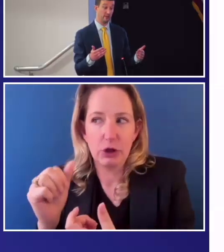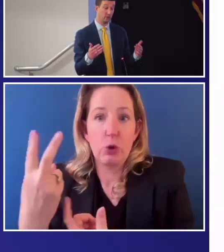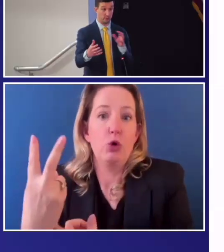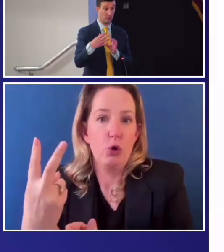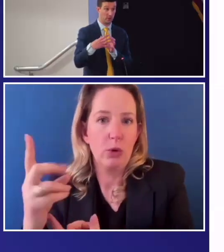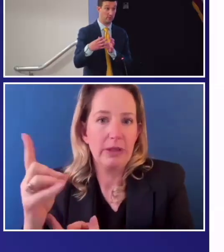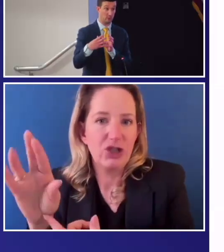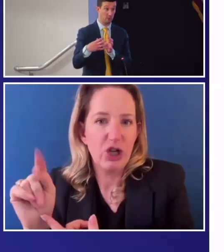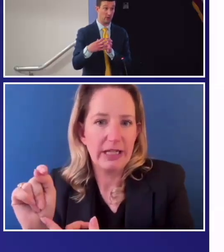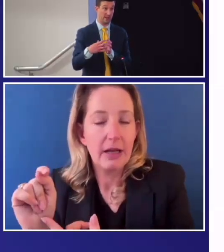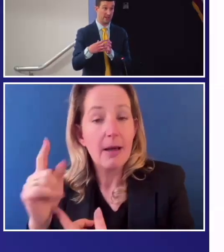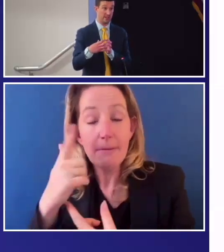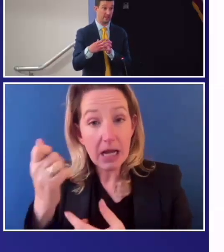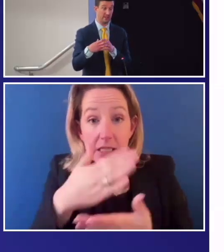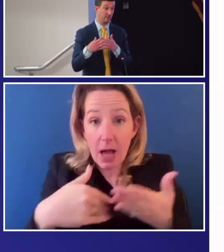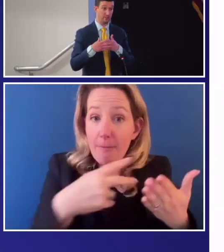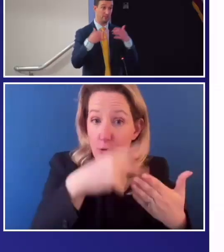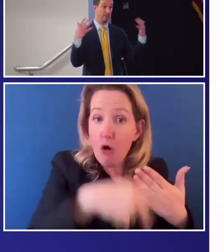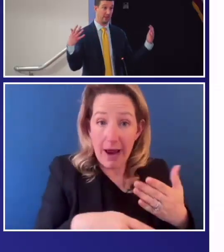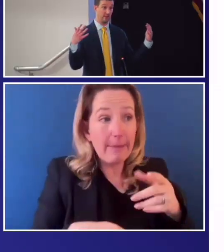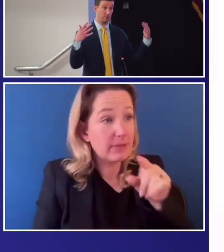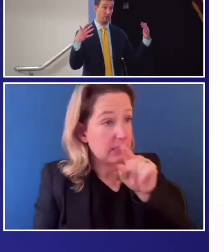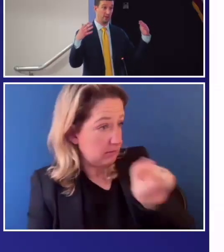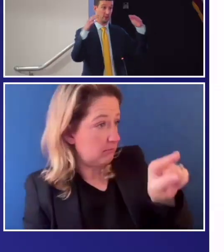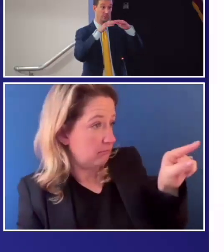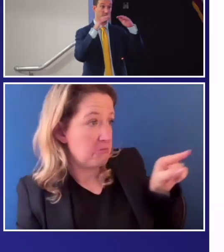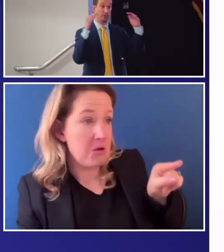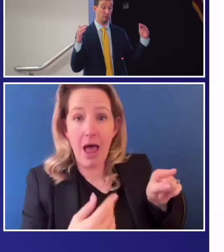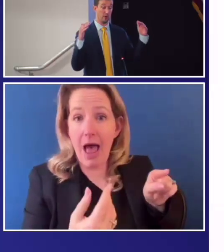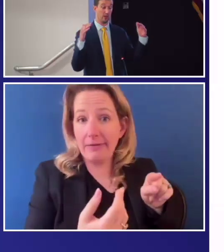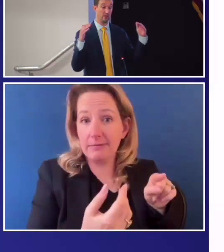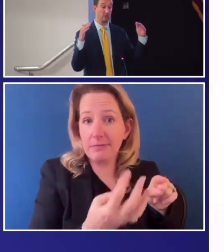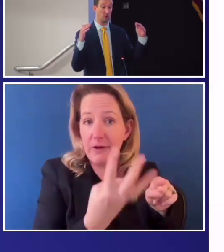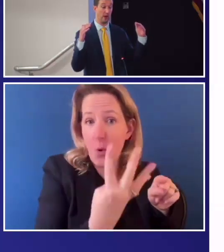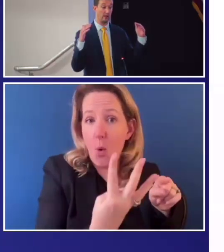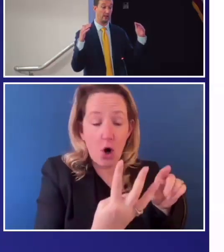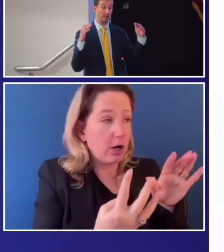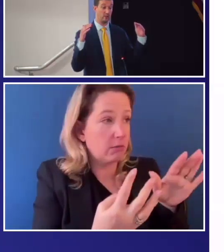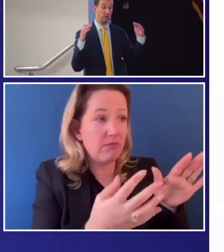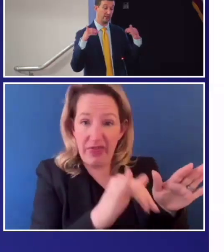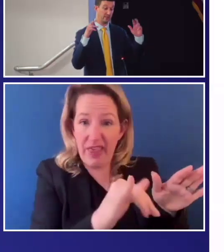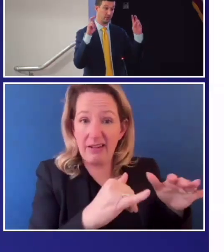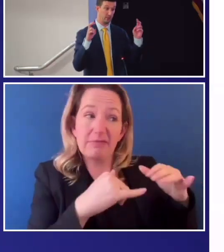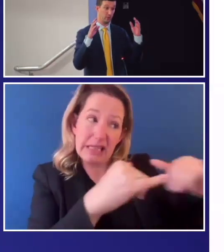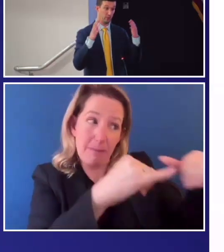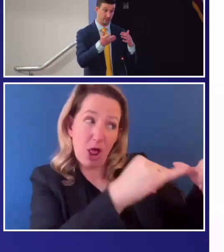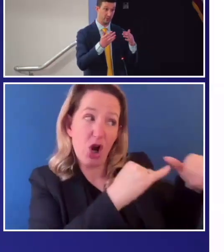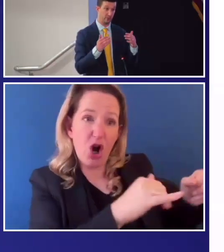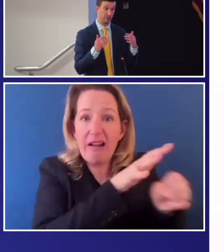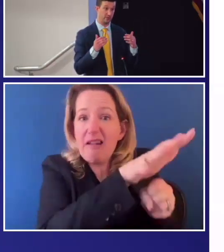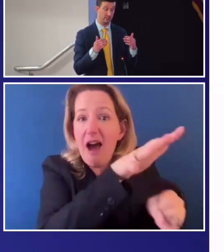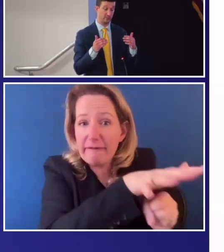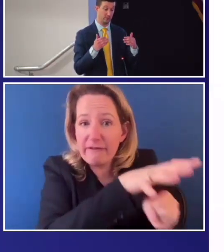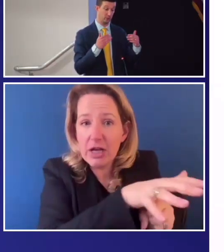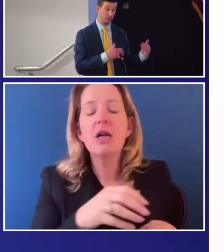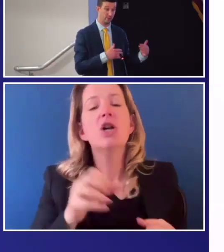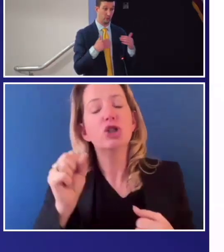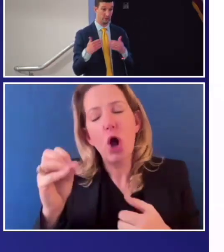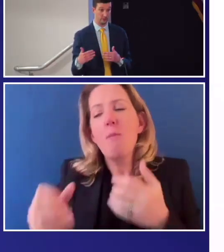and those programs are more alike than at the broad two-digit umbrella. So while it is -- while the tipping point, as you referenced, is between the four and